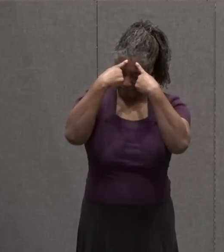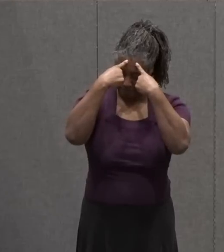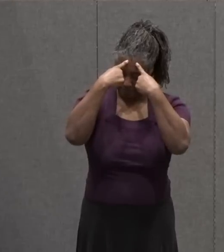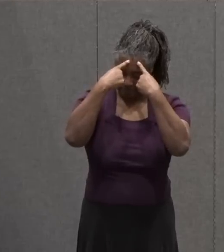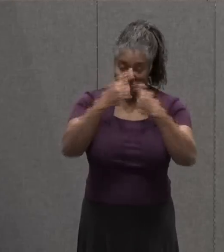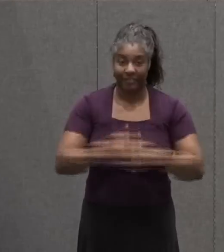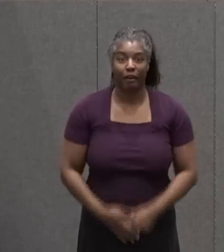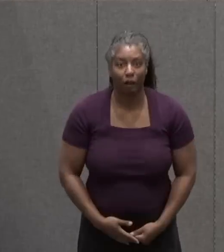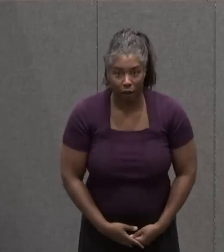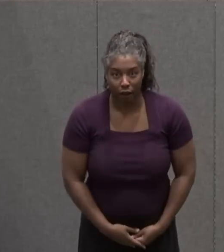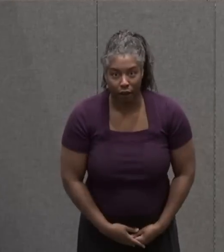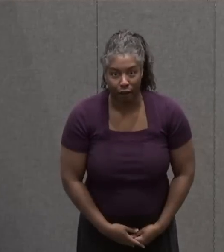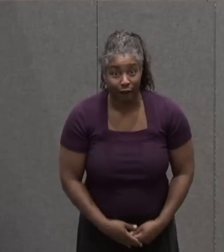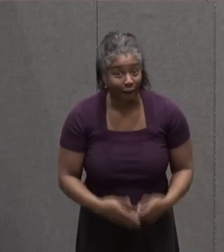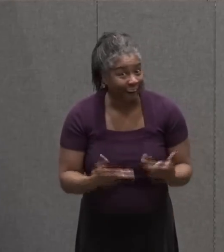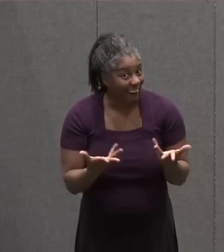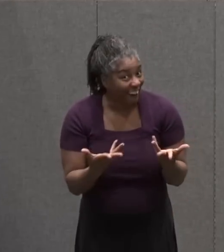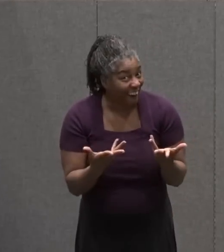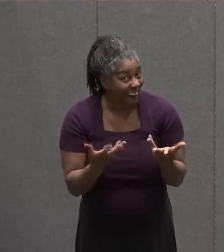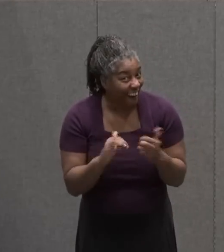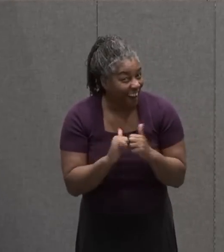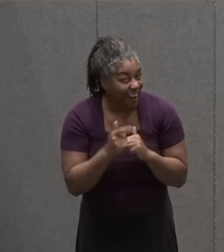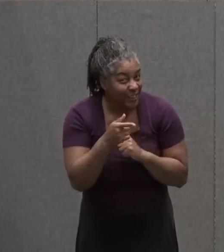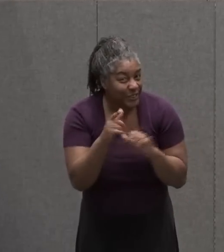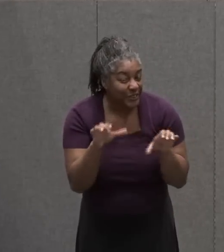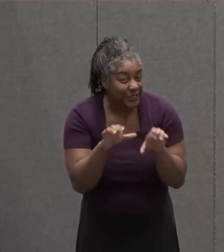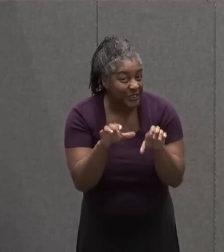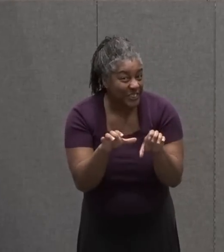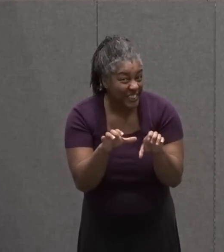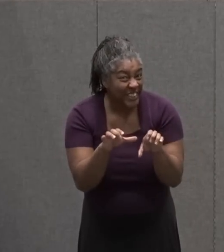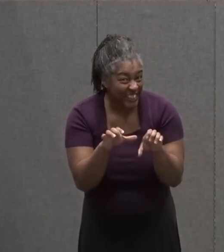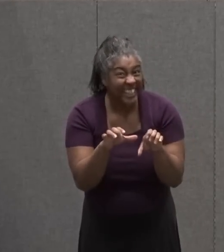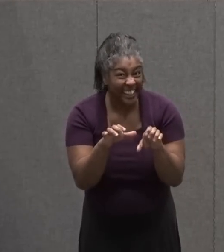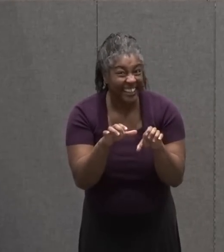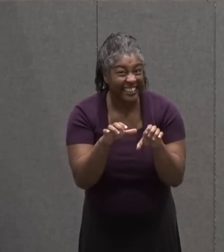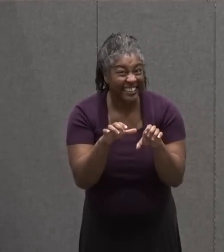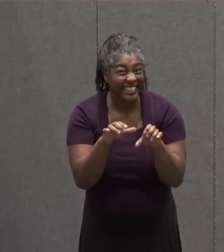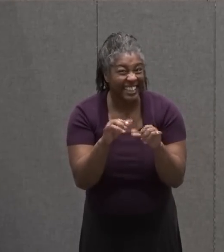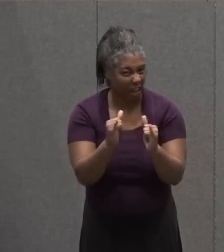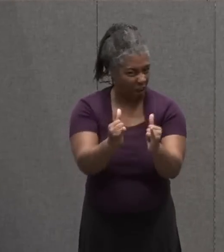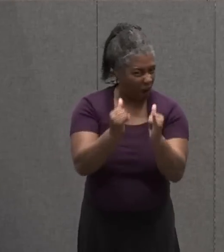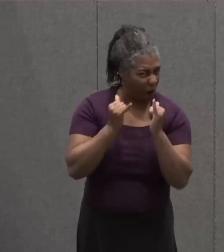Whoa how was that? Were you able to follow along? Let's do that one more time, okay.